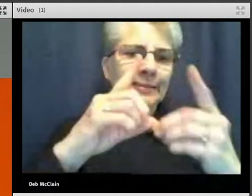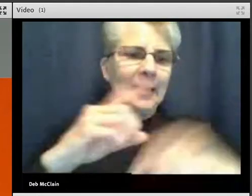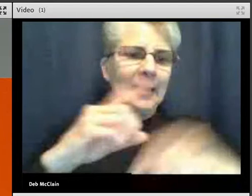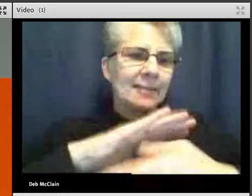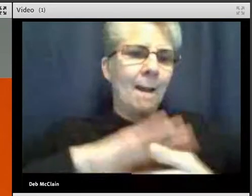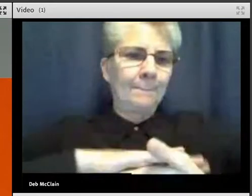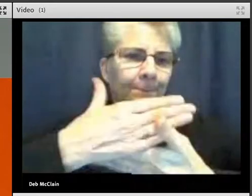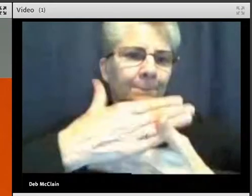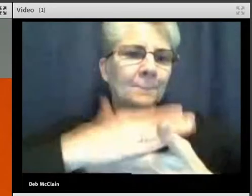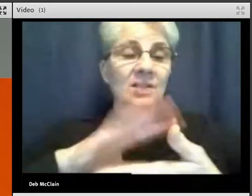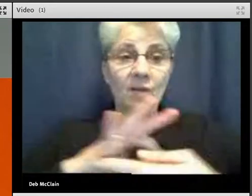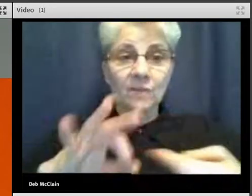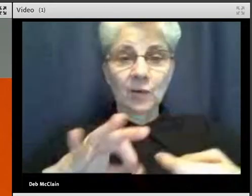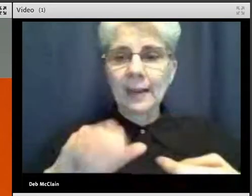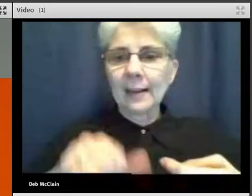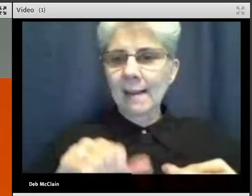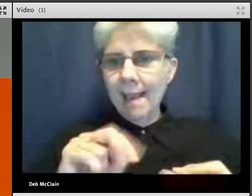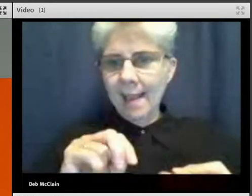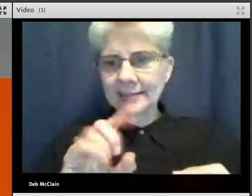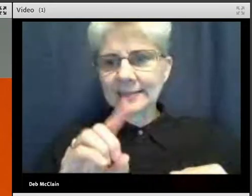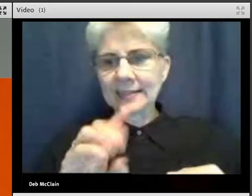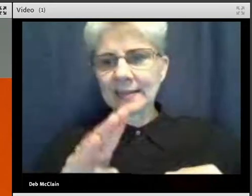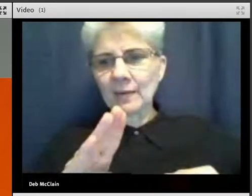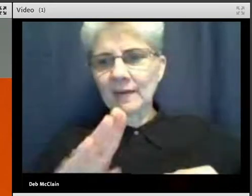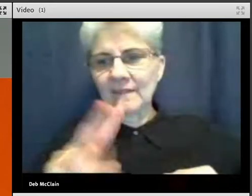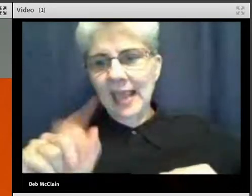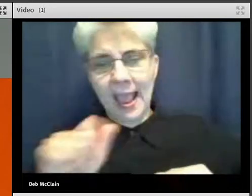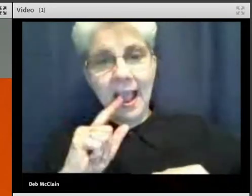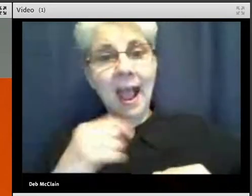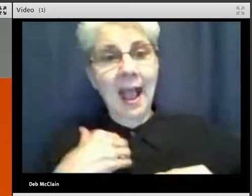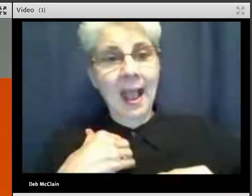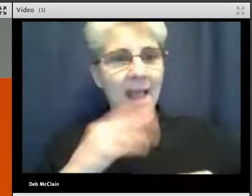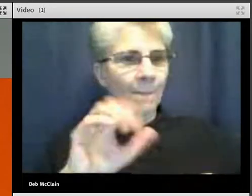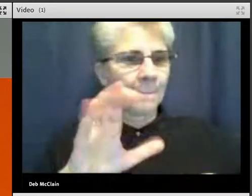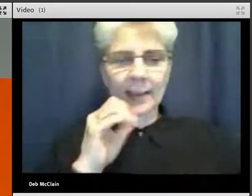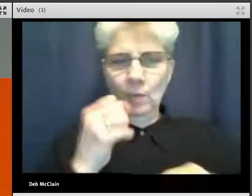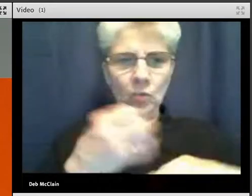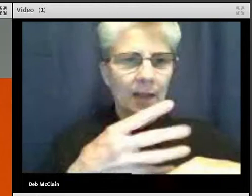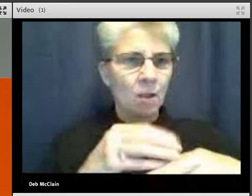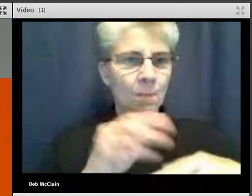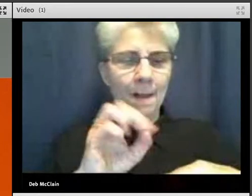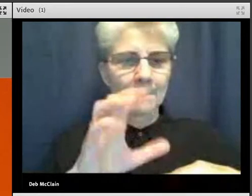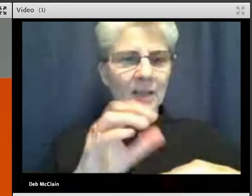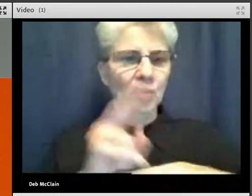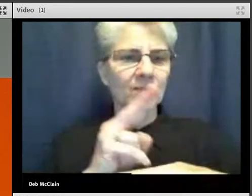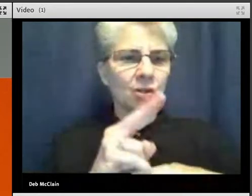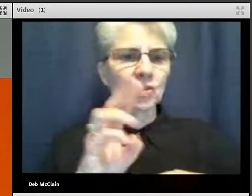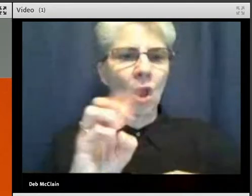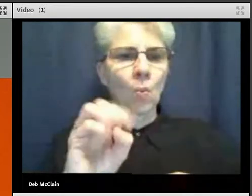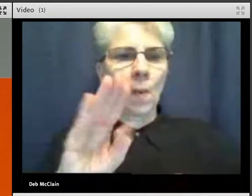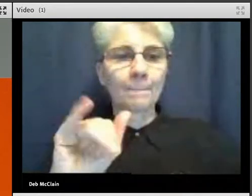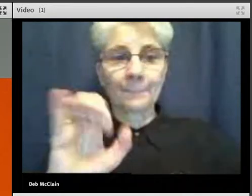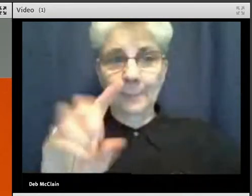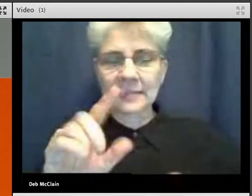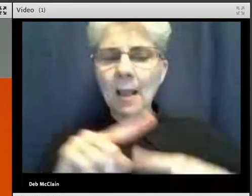like the NonVisual Desktop Access or Orca -- Those are both free. Yep, NVDA. I have Mac. It won't download on my Mac